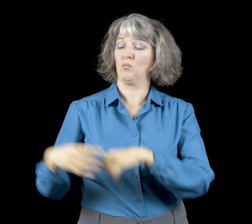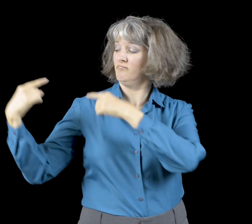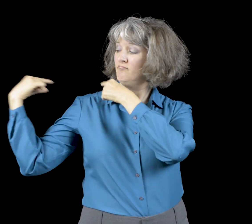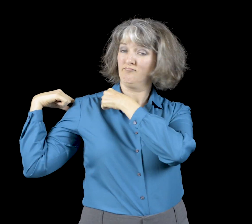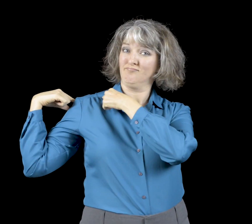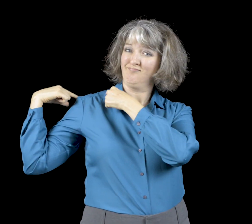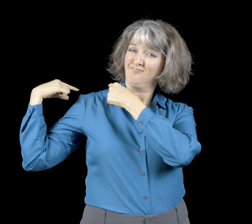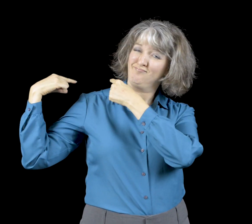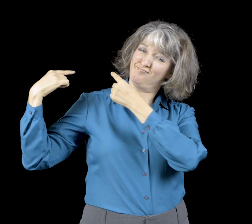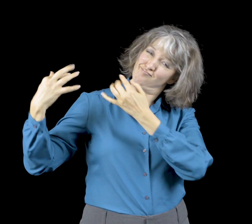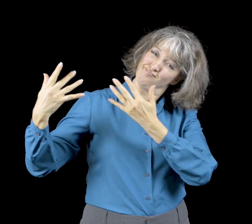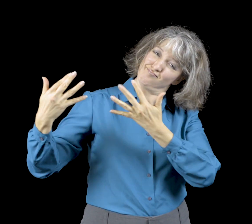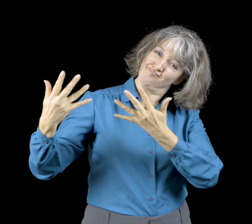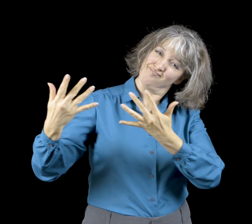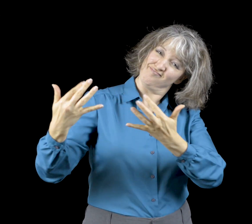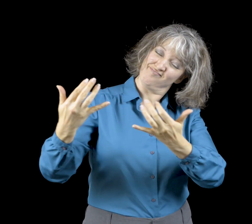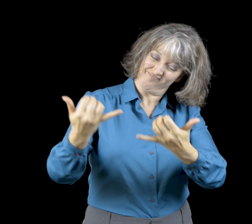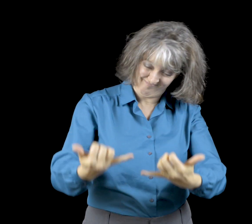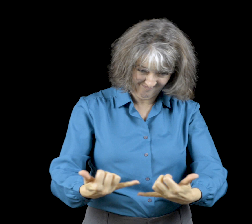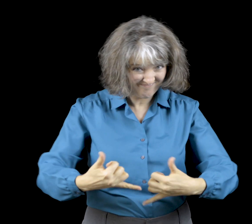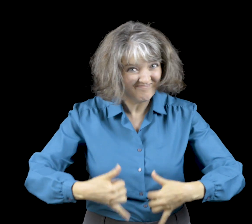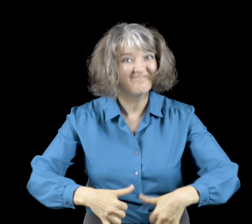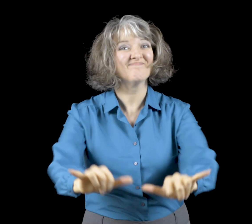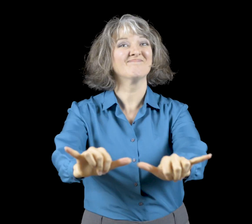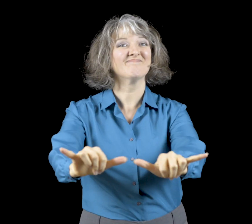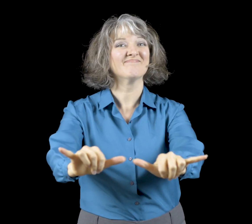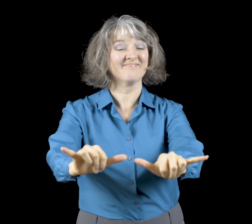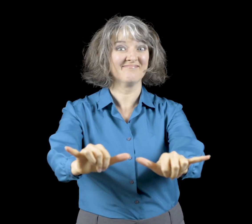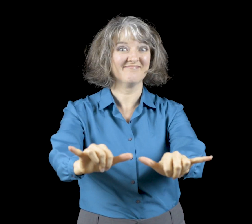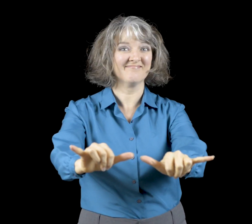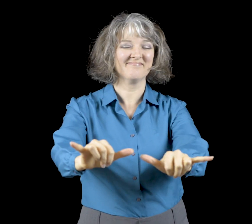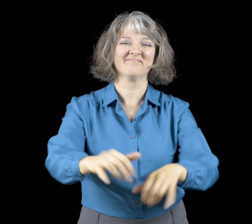From the past to today and continuing.